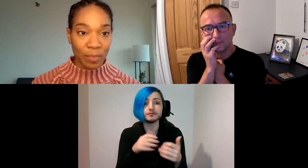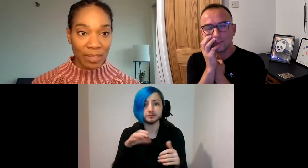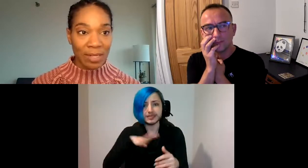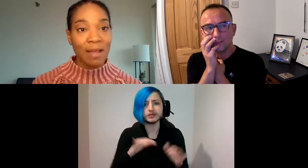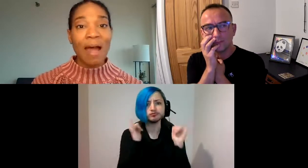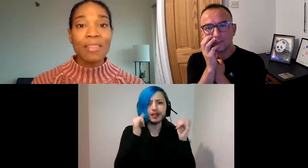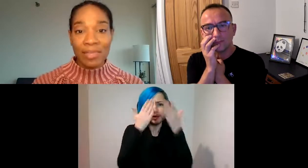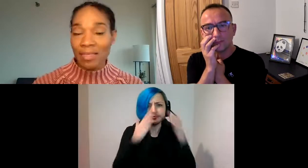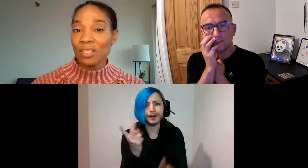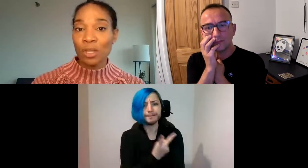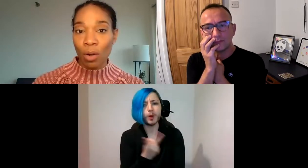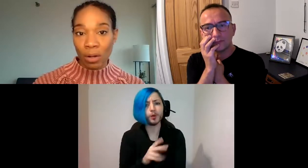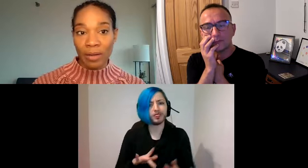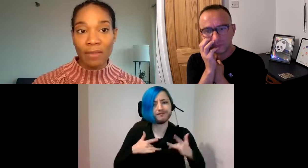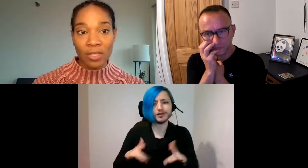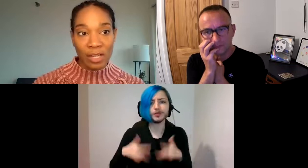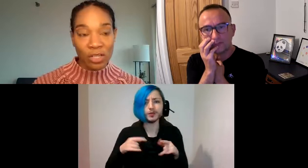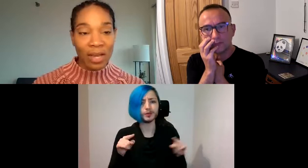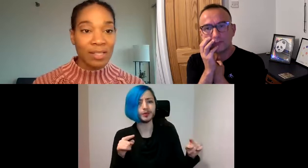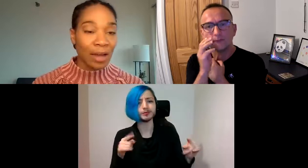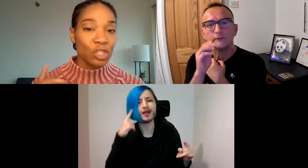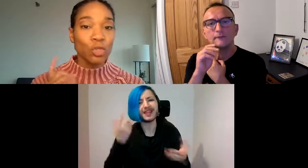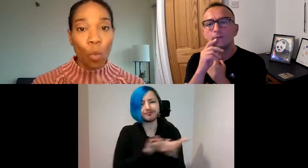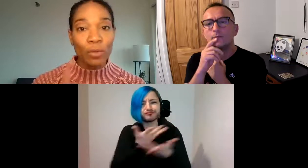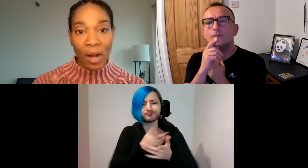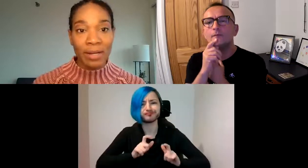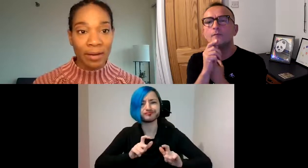I think I understand what you said Chloe for